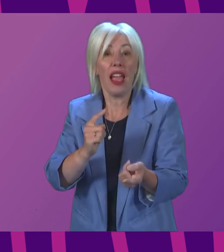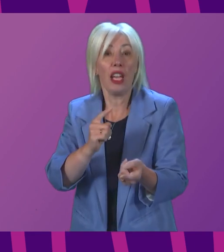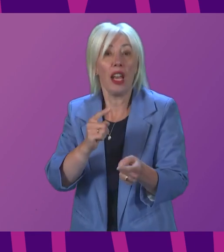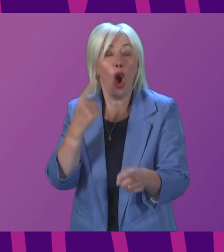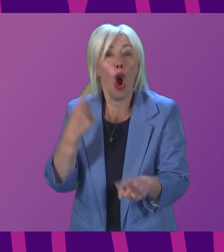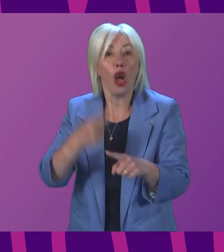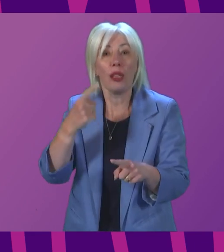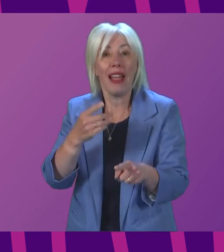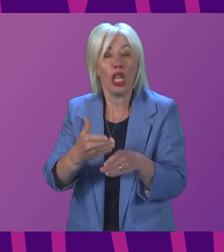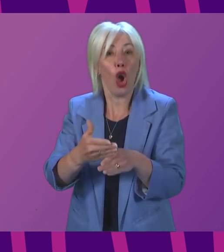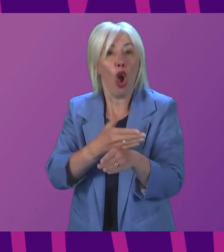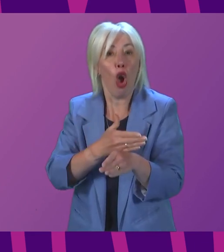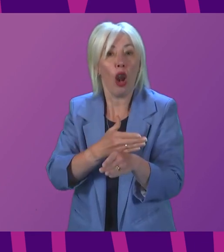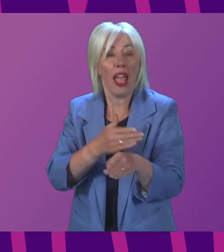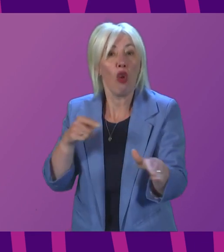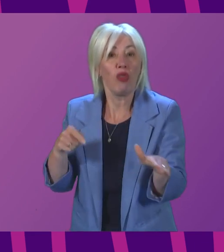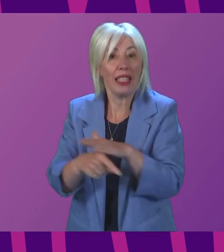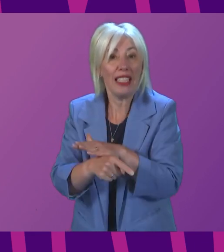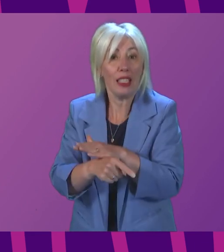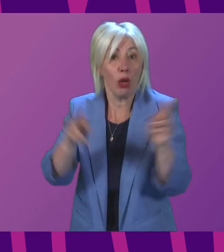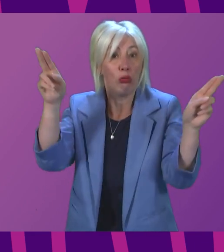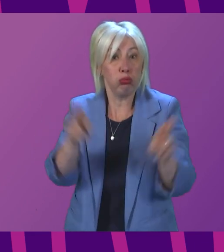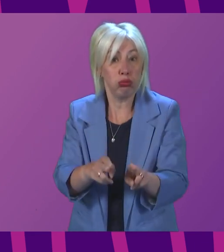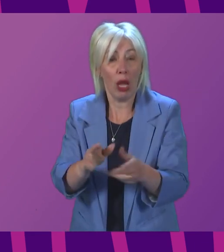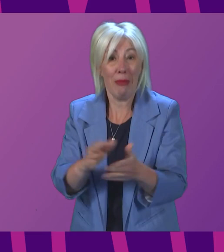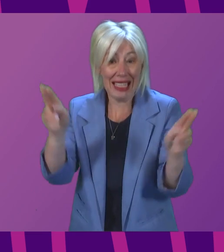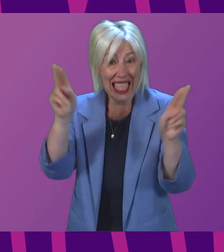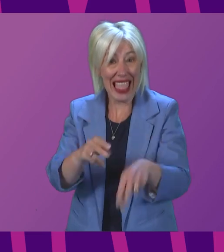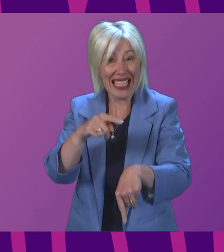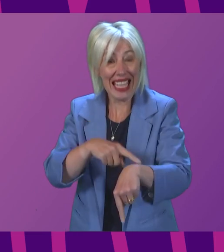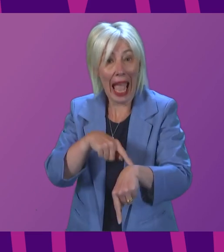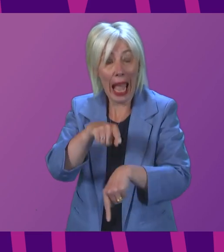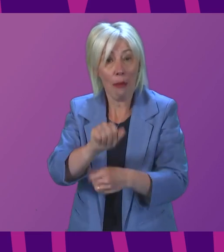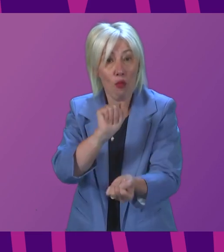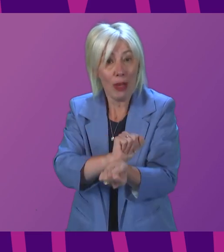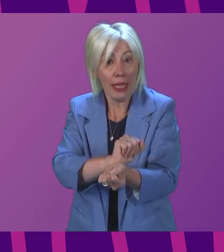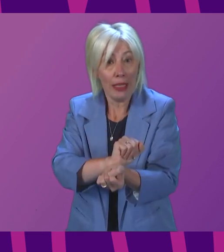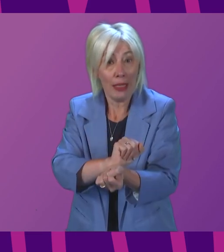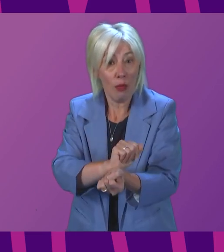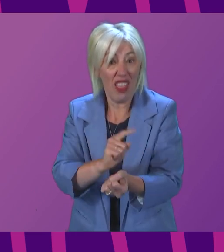release even further so that they serve even less time in prison, in the first place.